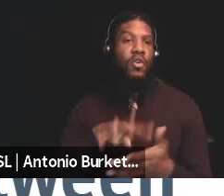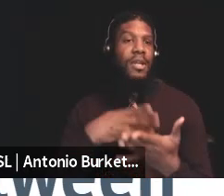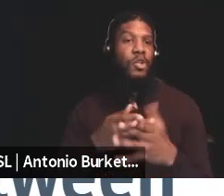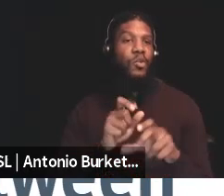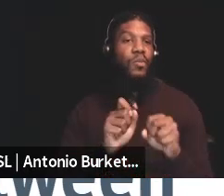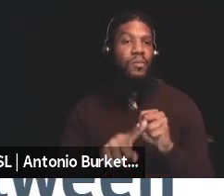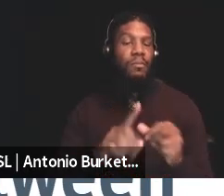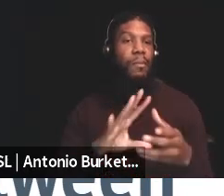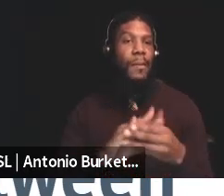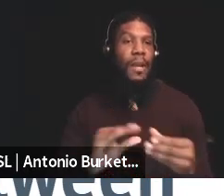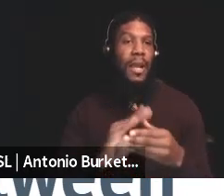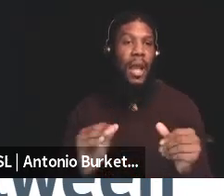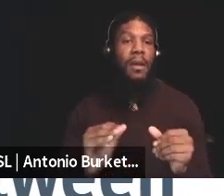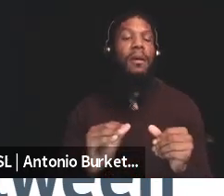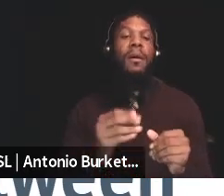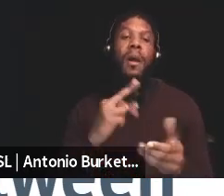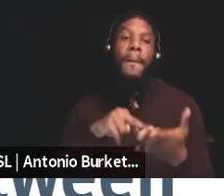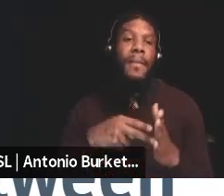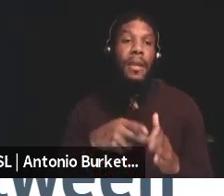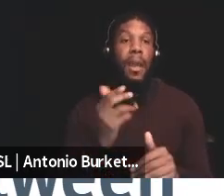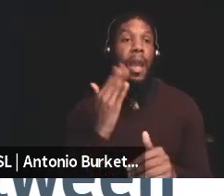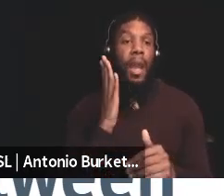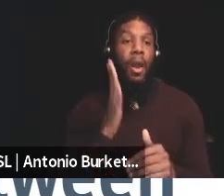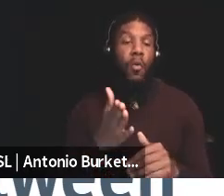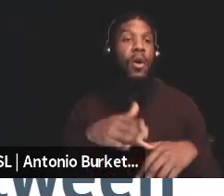so that I don't actually send out anything until a tutor a tutor is next on shift.